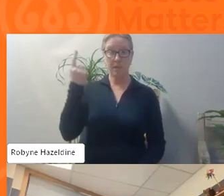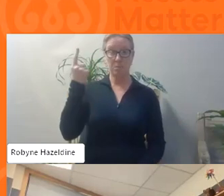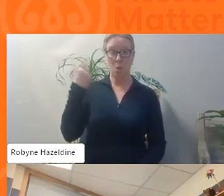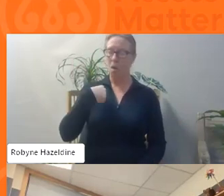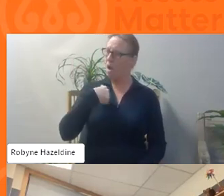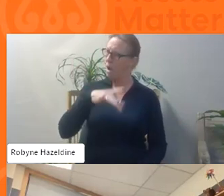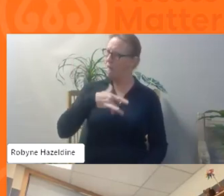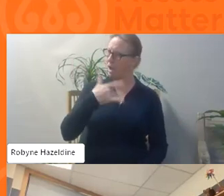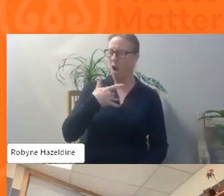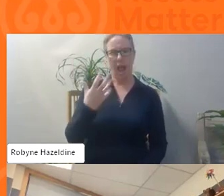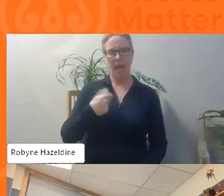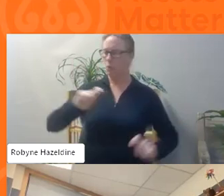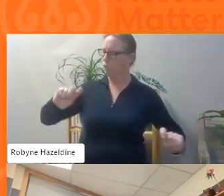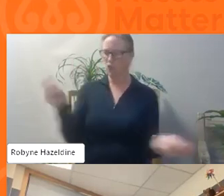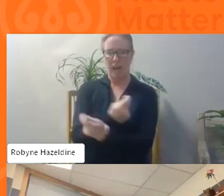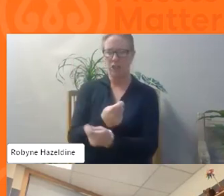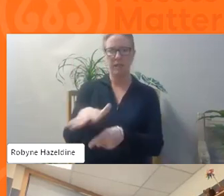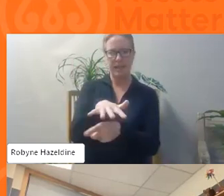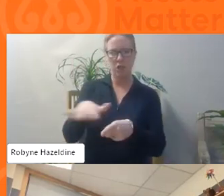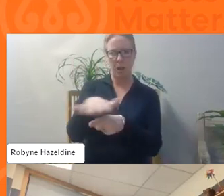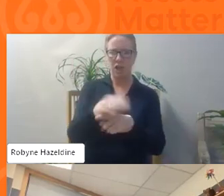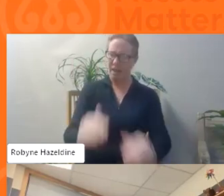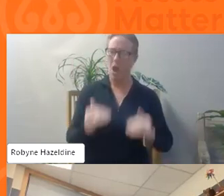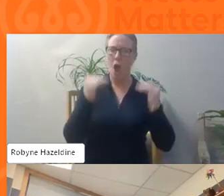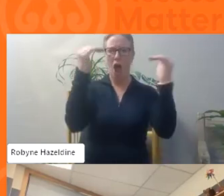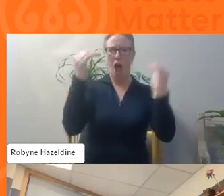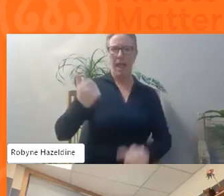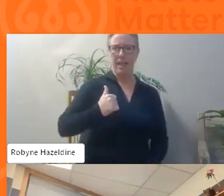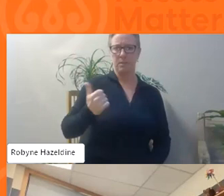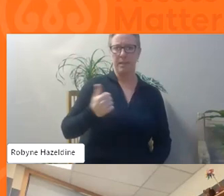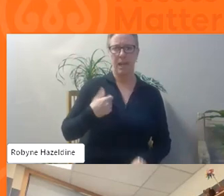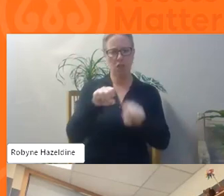flip the situation and have high expectations of the system, because